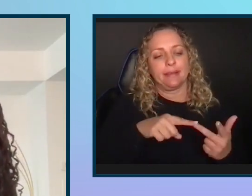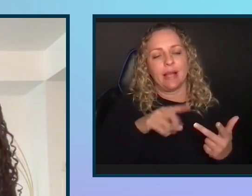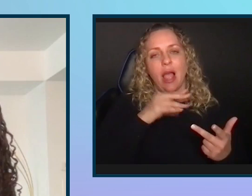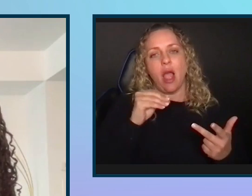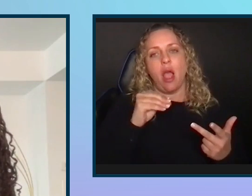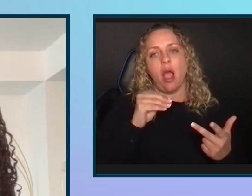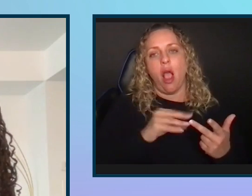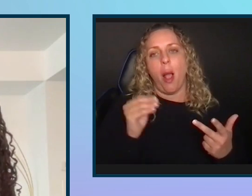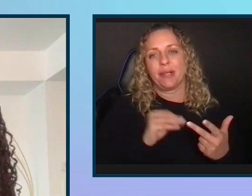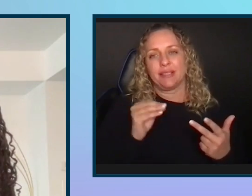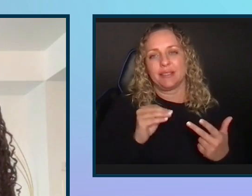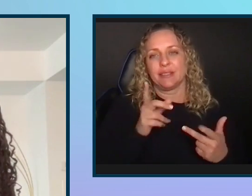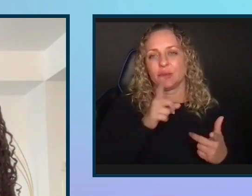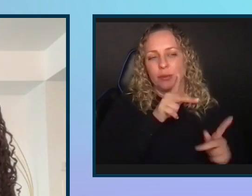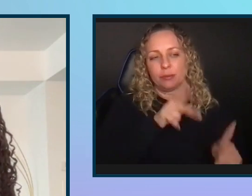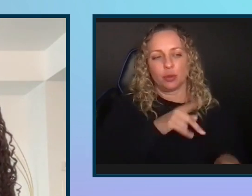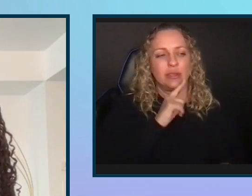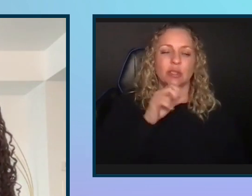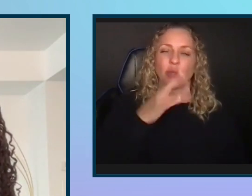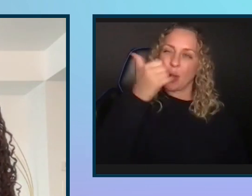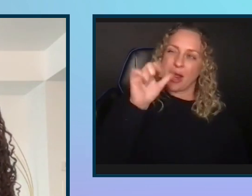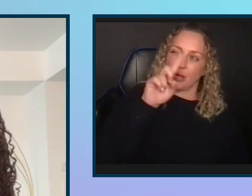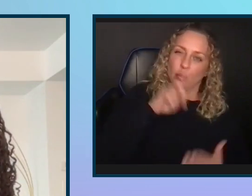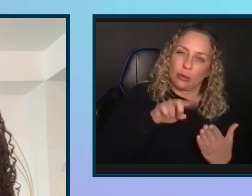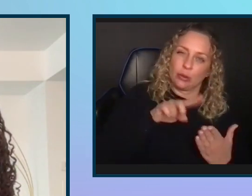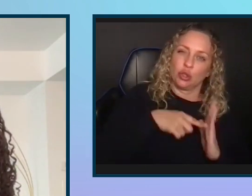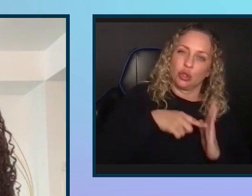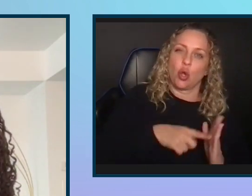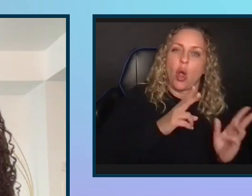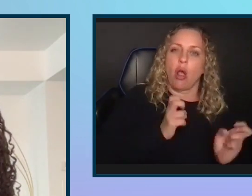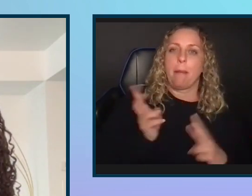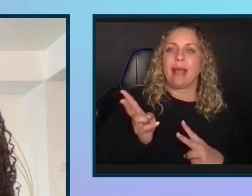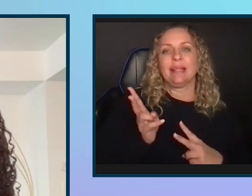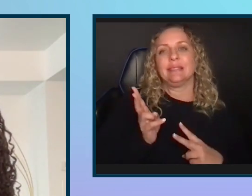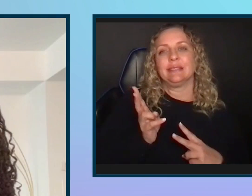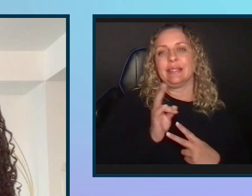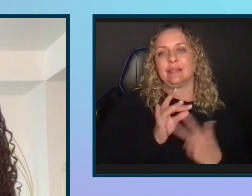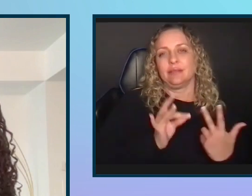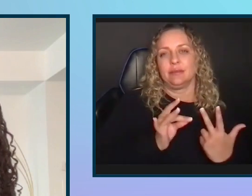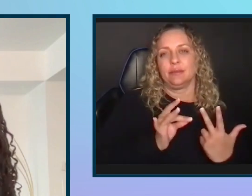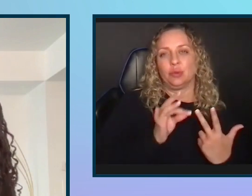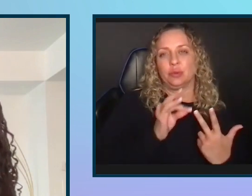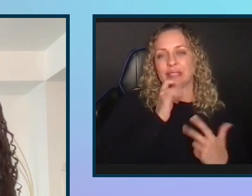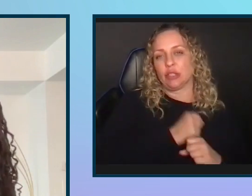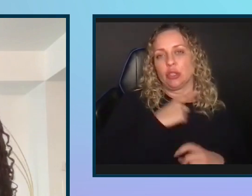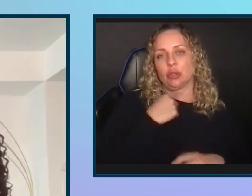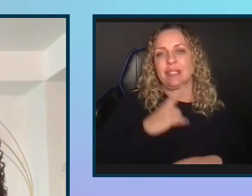right, do you know of any research that shows that cut, copy, paste field options, isn't a security risk and they're asking because